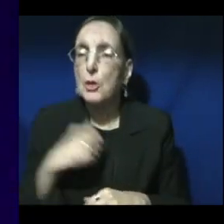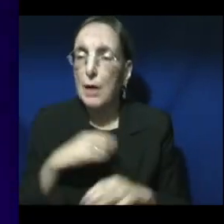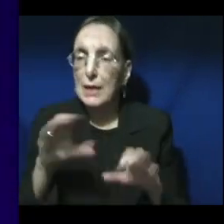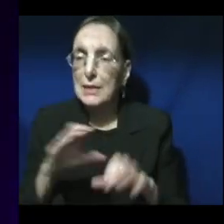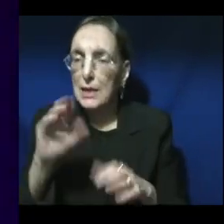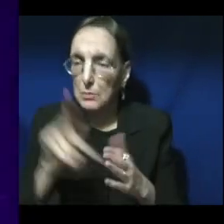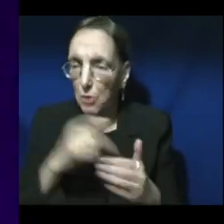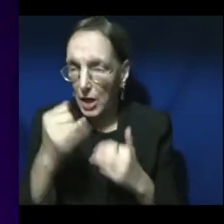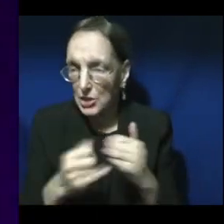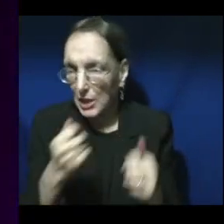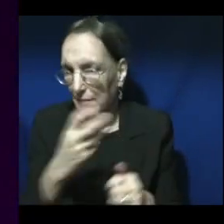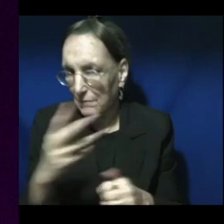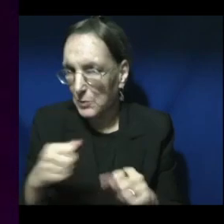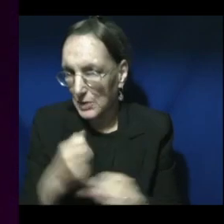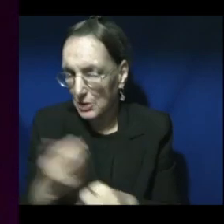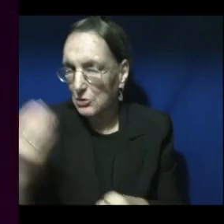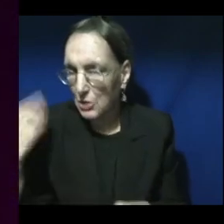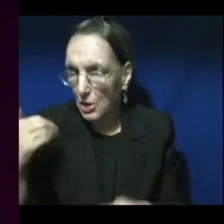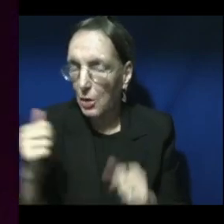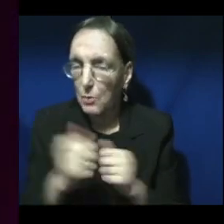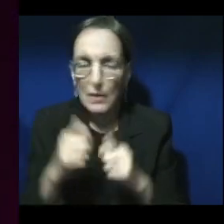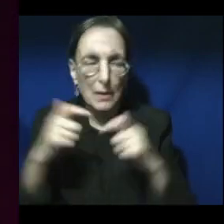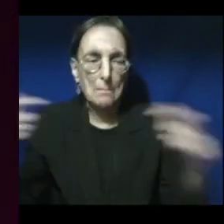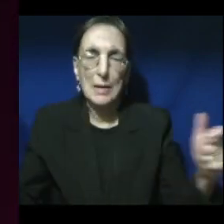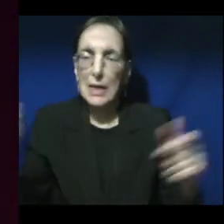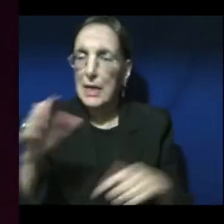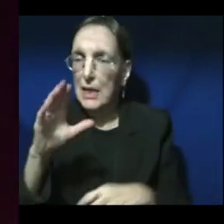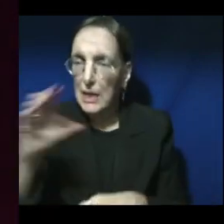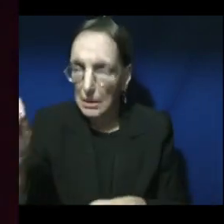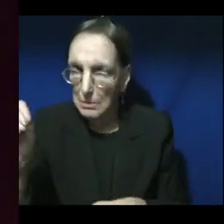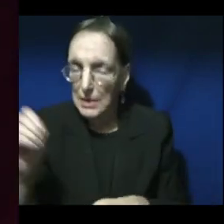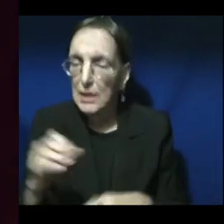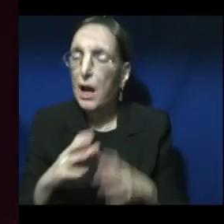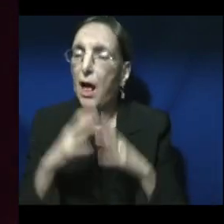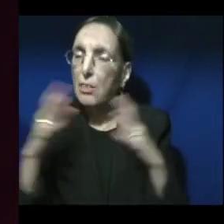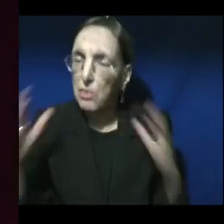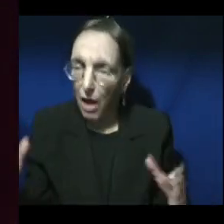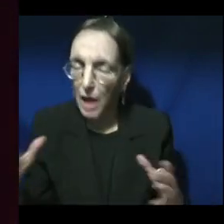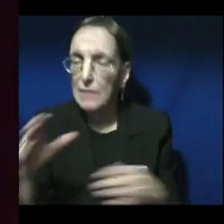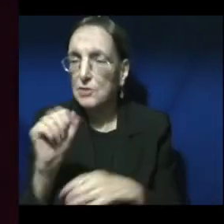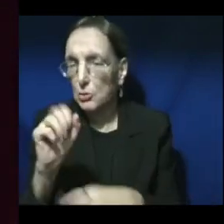ago with a big company who posts lots of content on social media, and they were interested in what